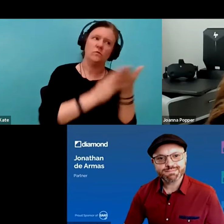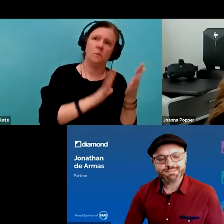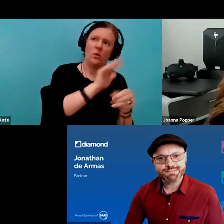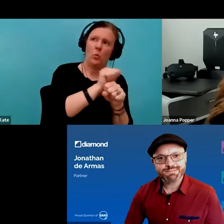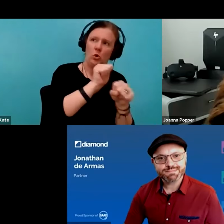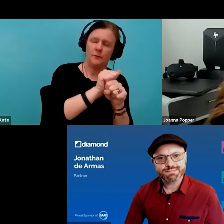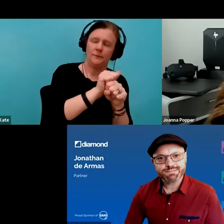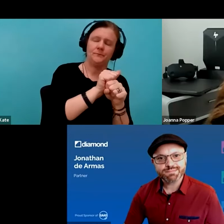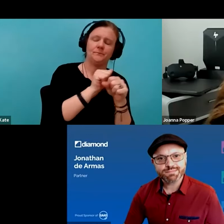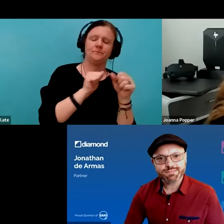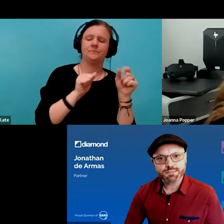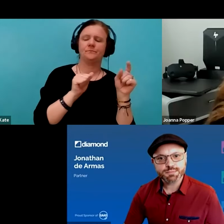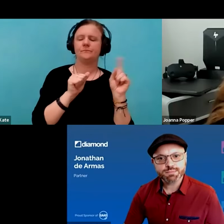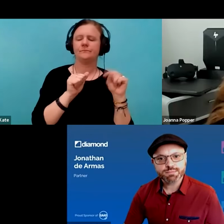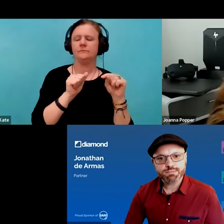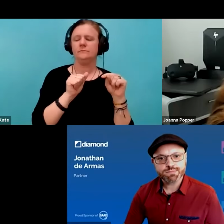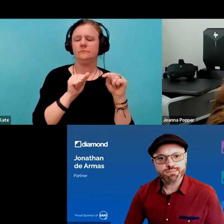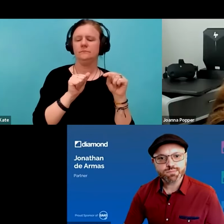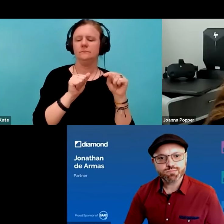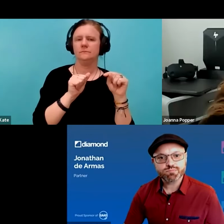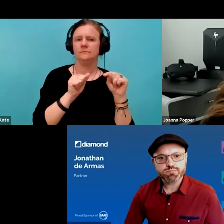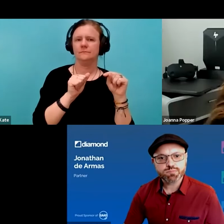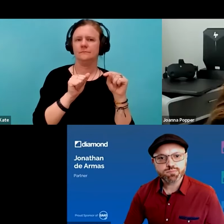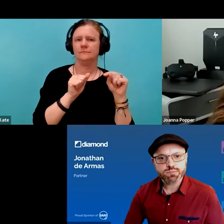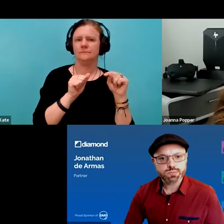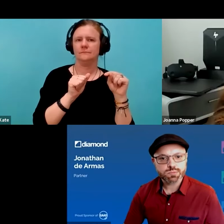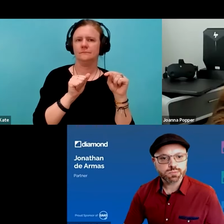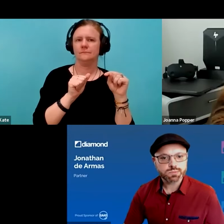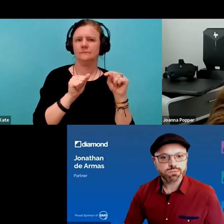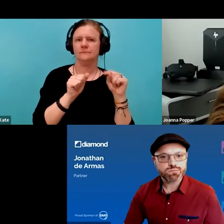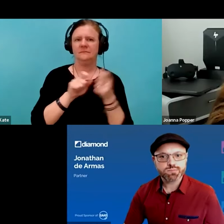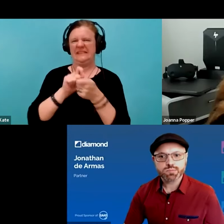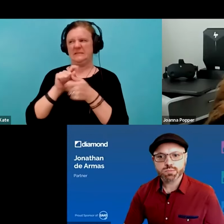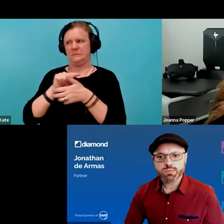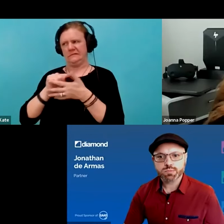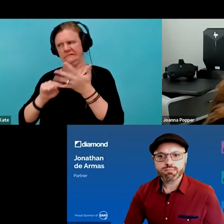Joanna Popper: And so I won't comment on obviously uncertain details of it, but